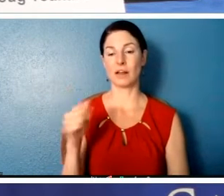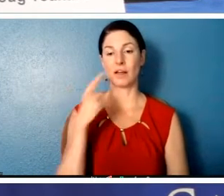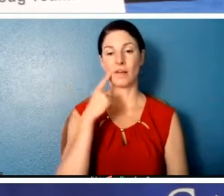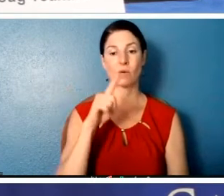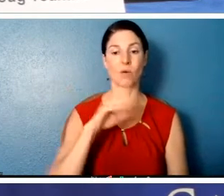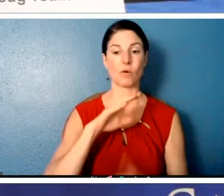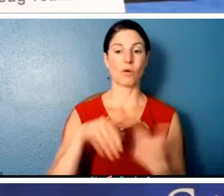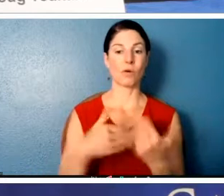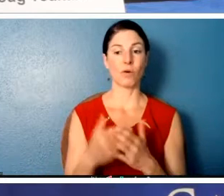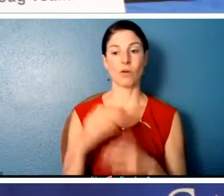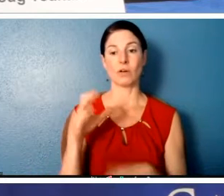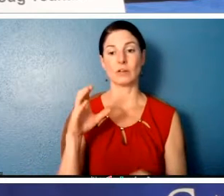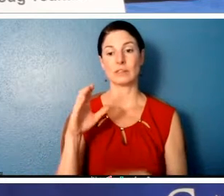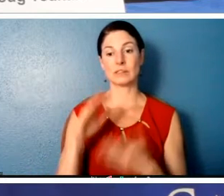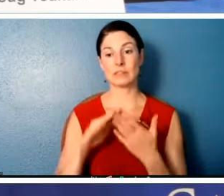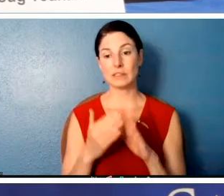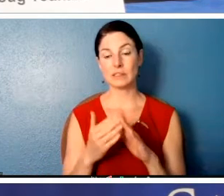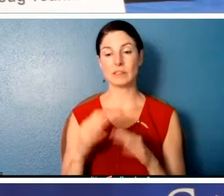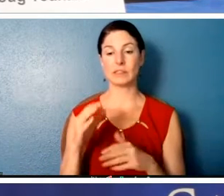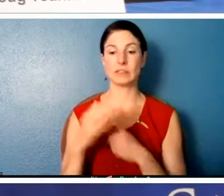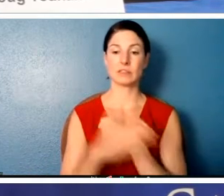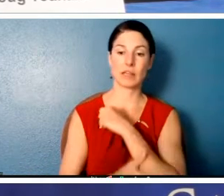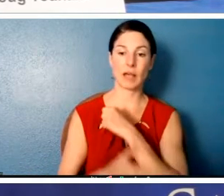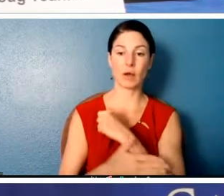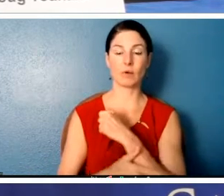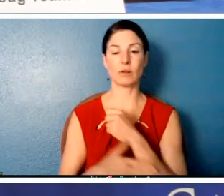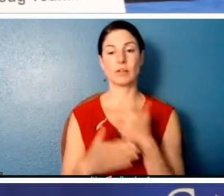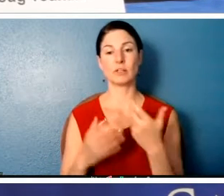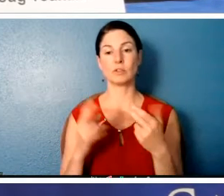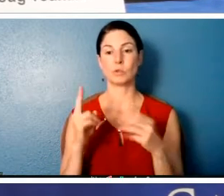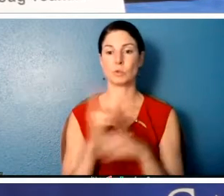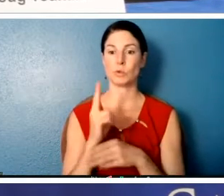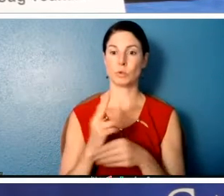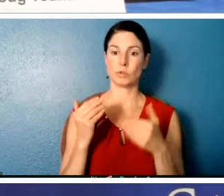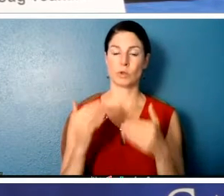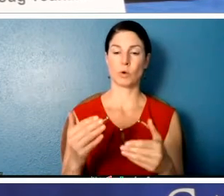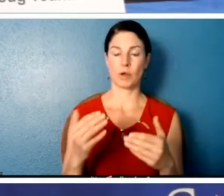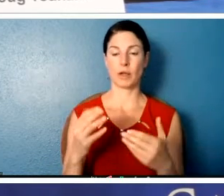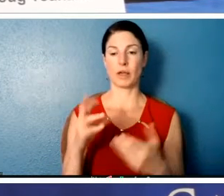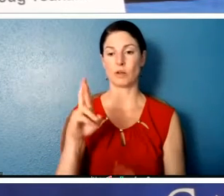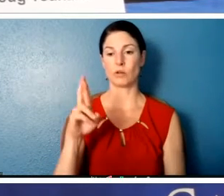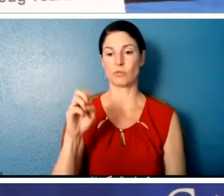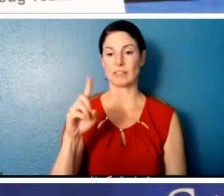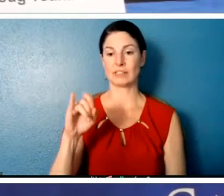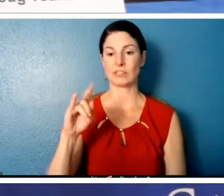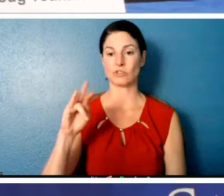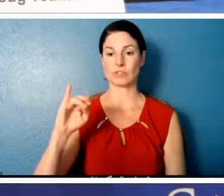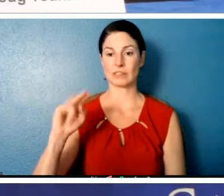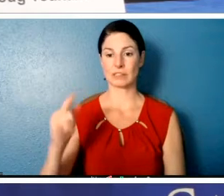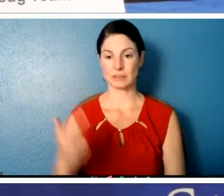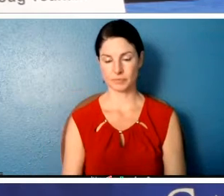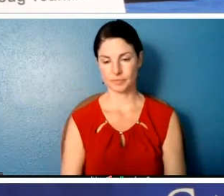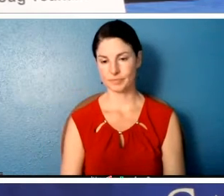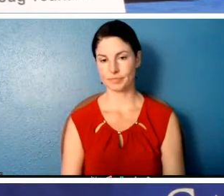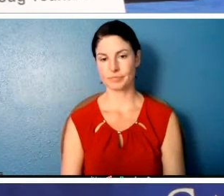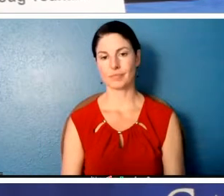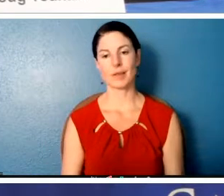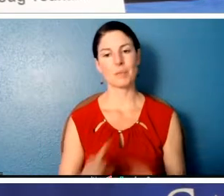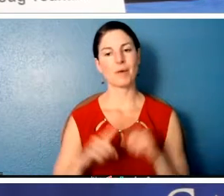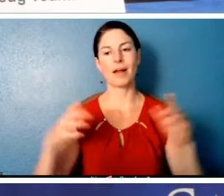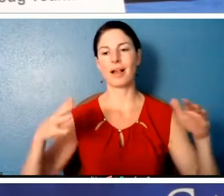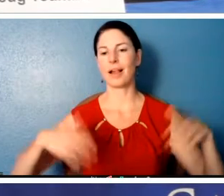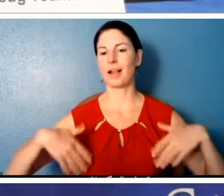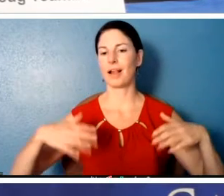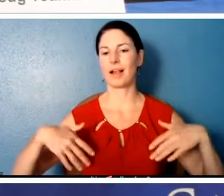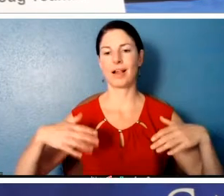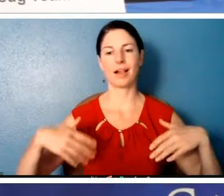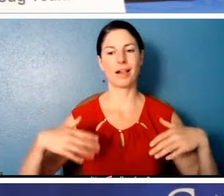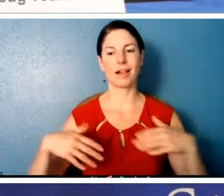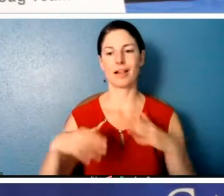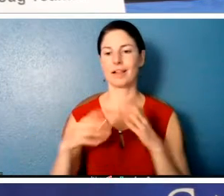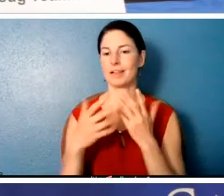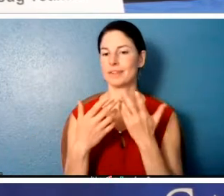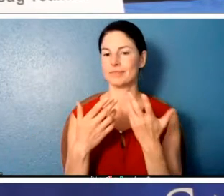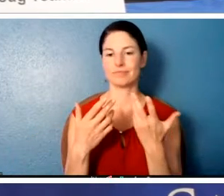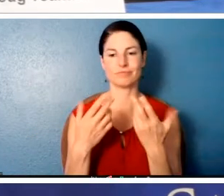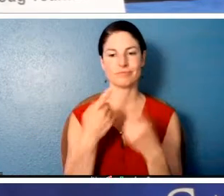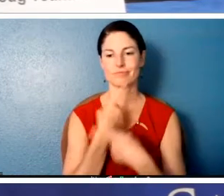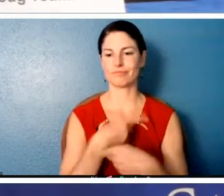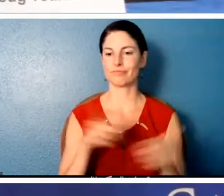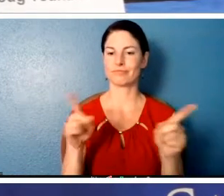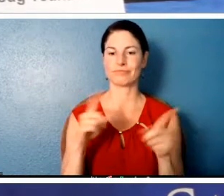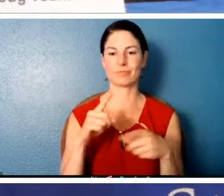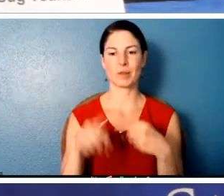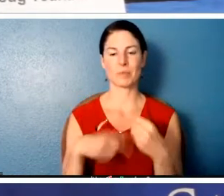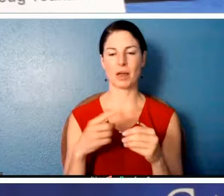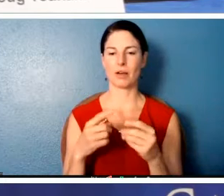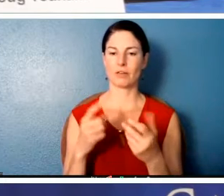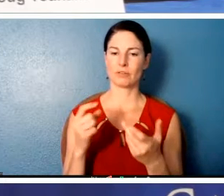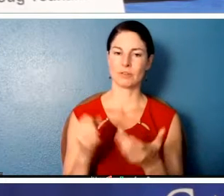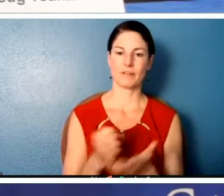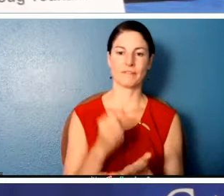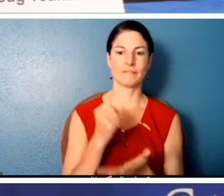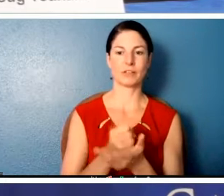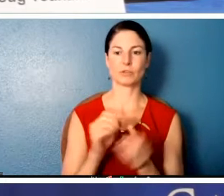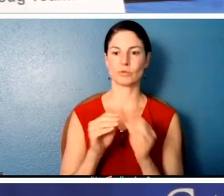And the redistricting Commission for the State will be using to do reasserting I just checked, there has not been an announcement made from the statewide database about an official release today, but today was supposed to be the day.